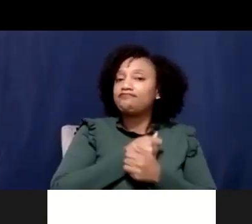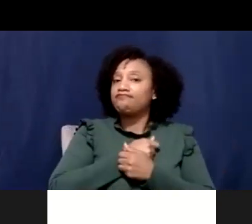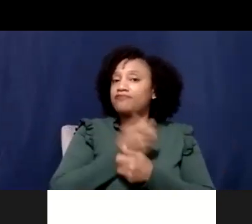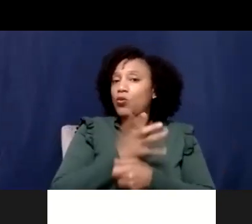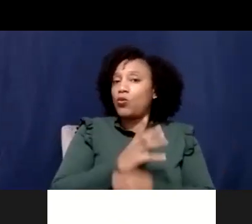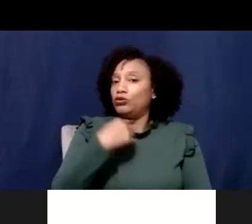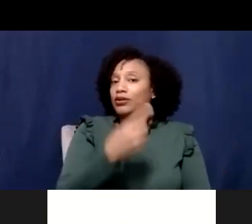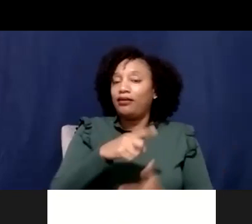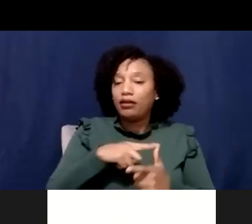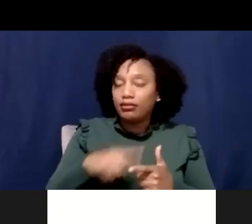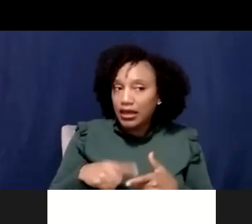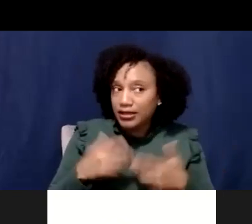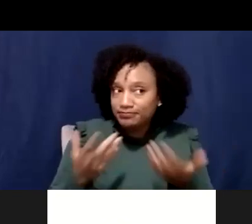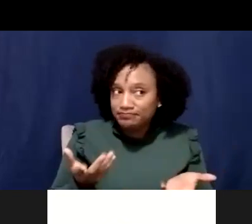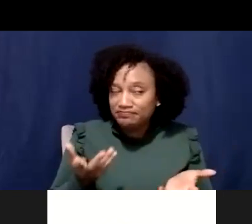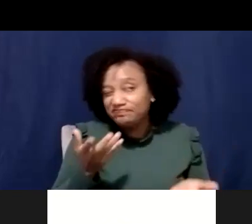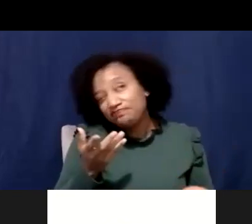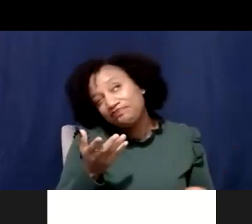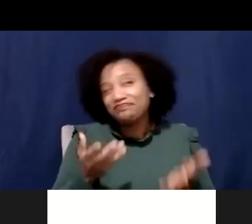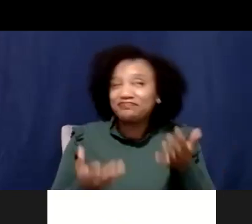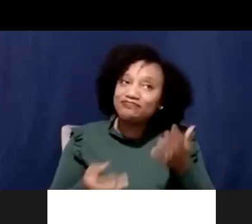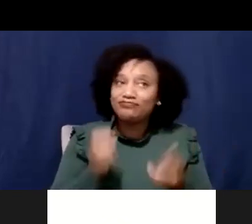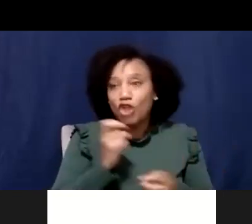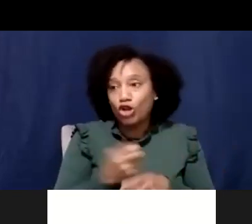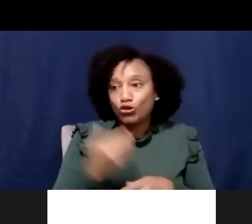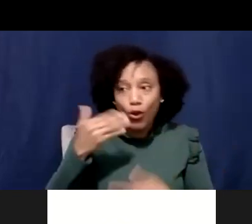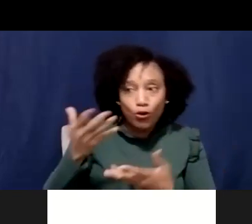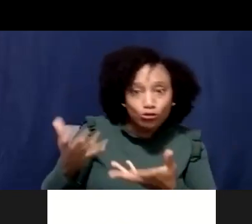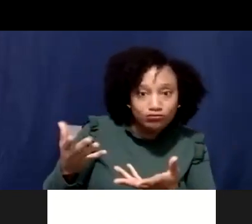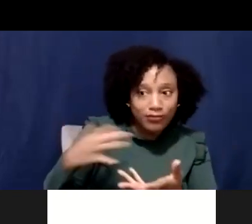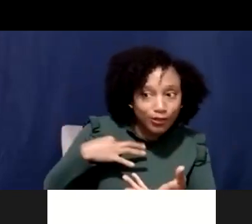you are likely not, we would not know that if you're eligible for this grant program.